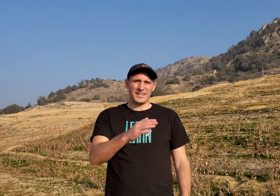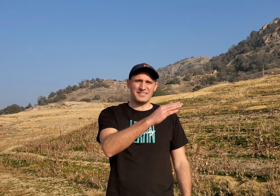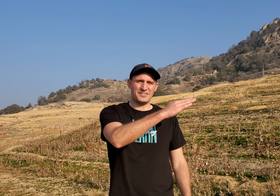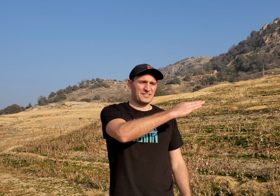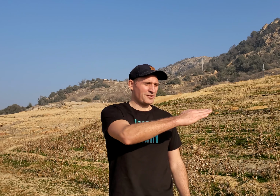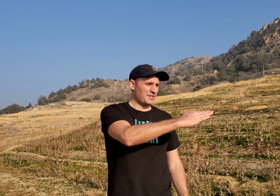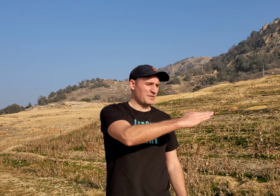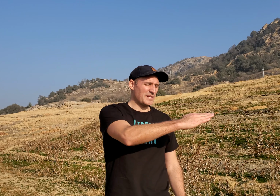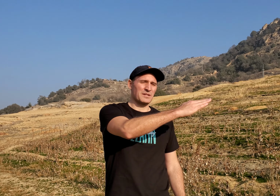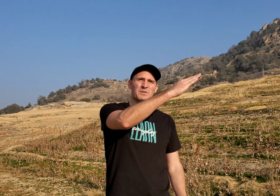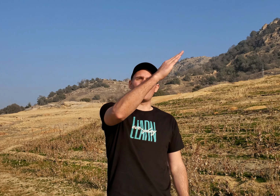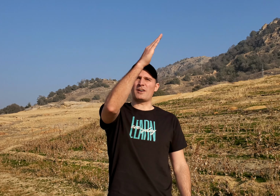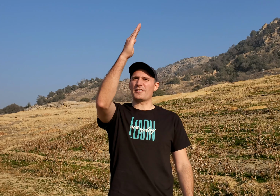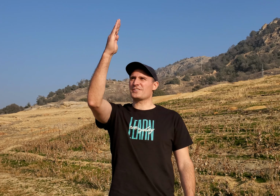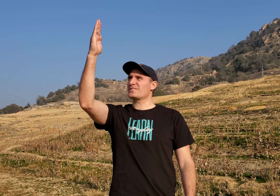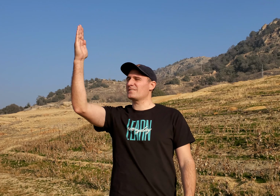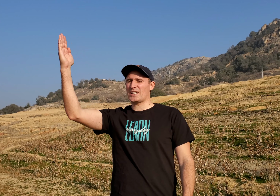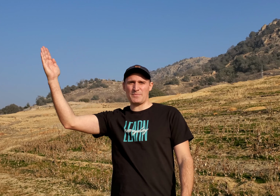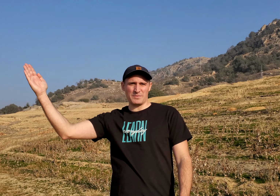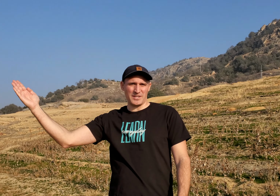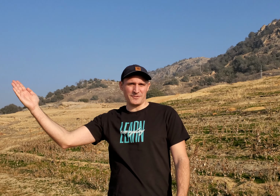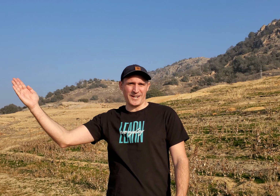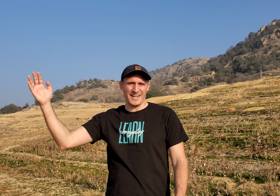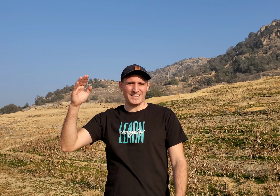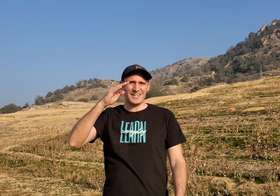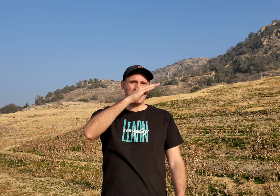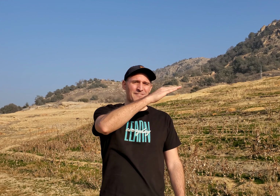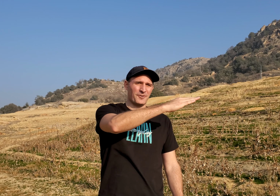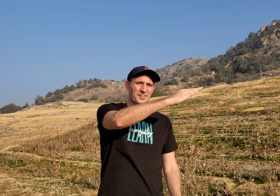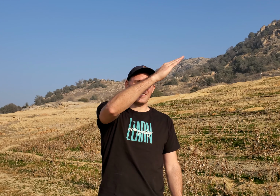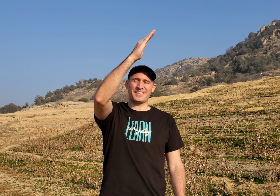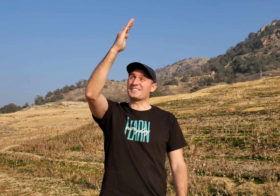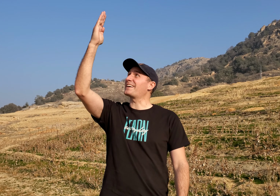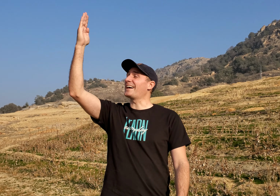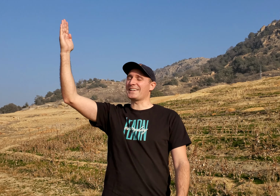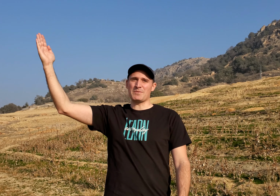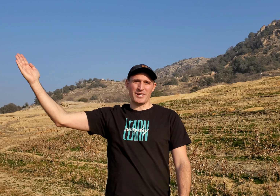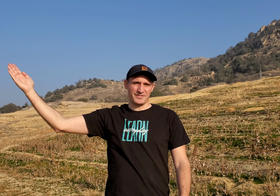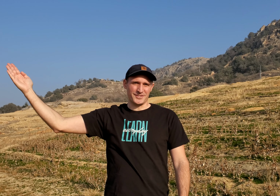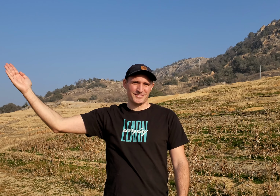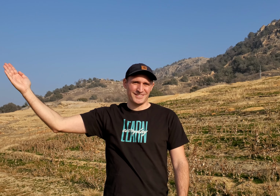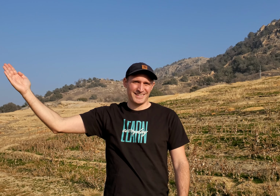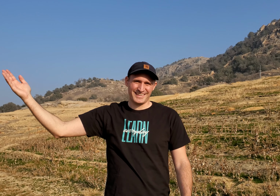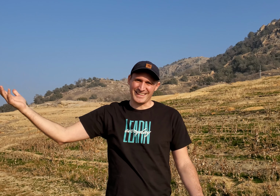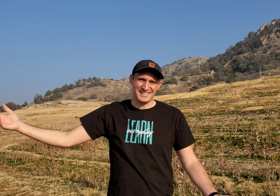you're just going to make a big arch up above your head for the sky above you. That's it.